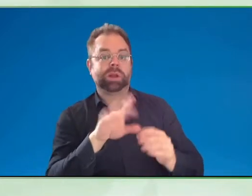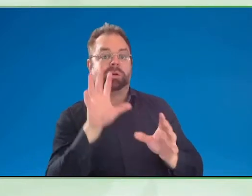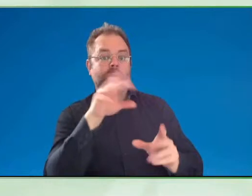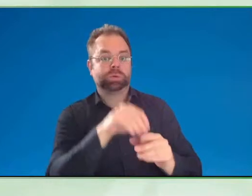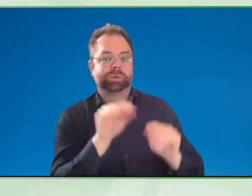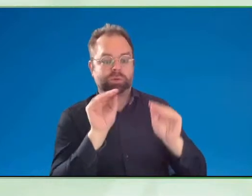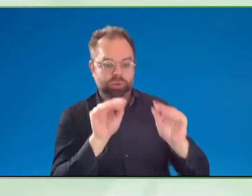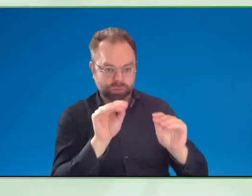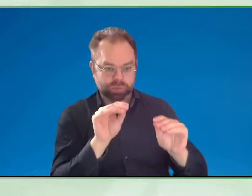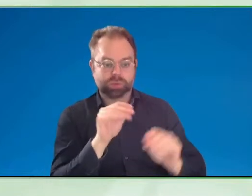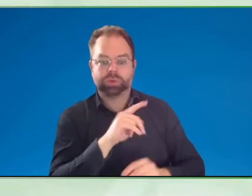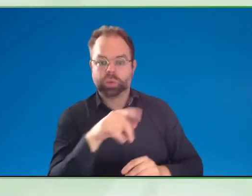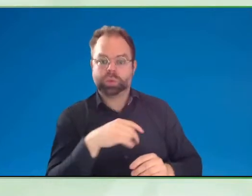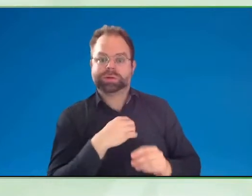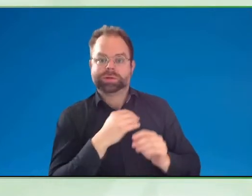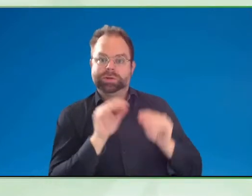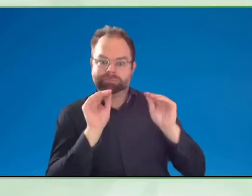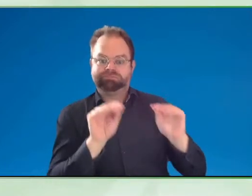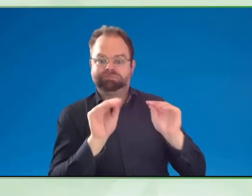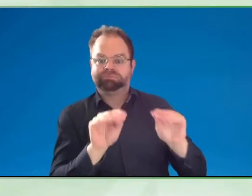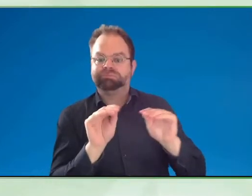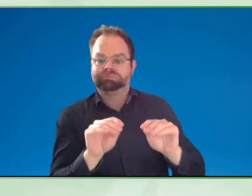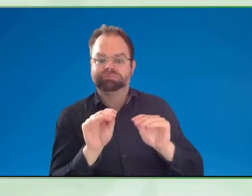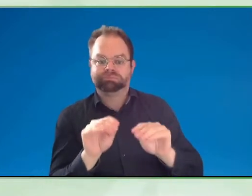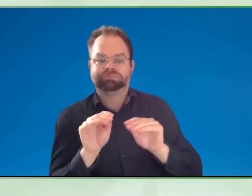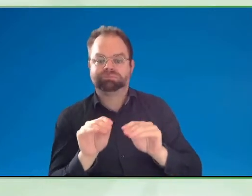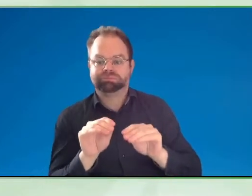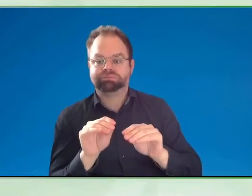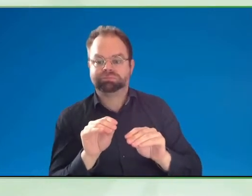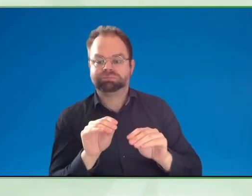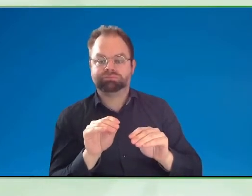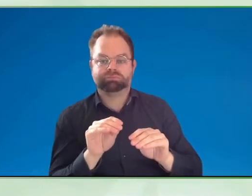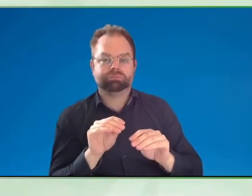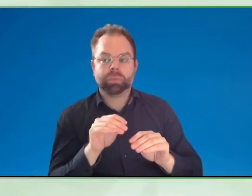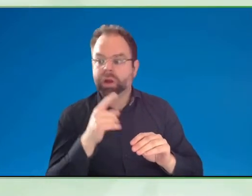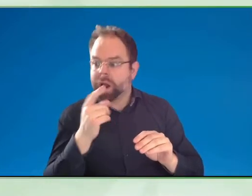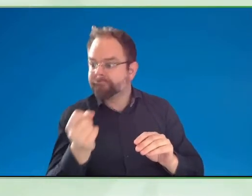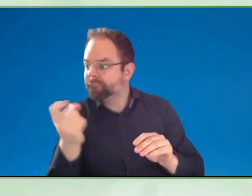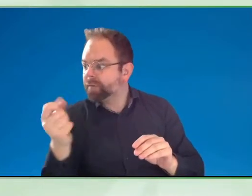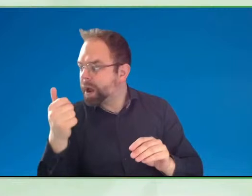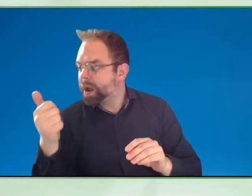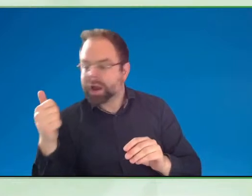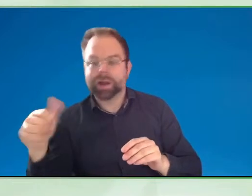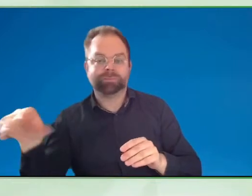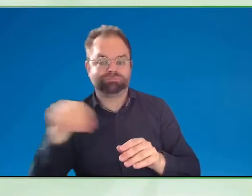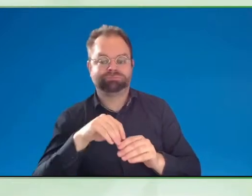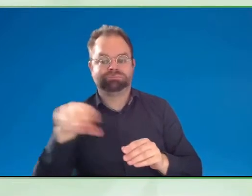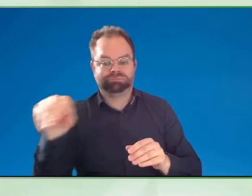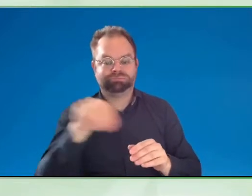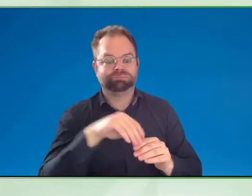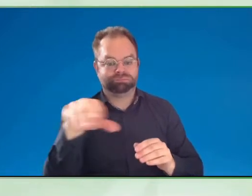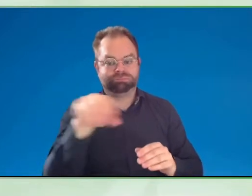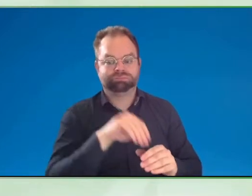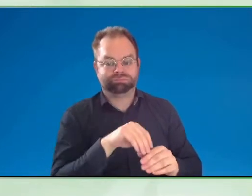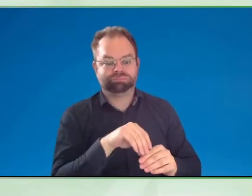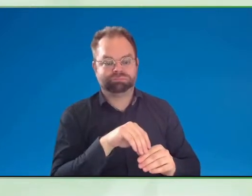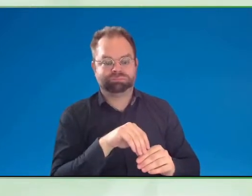Also in terms of advocacy, we have design projects for young people with disabilities